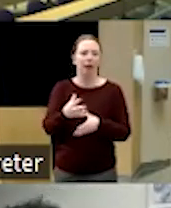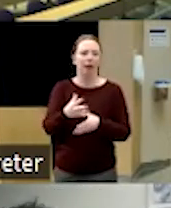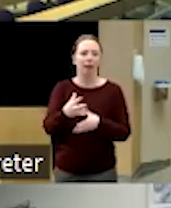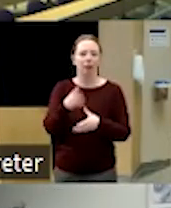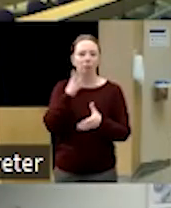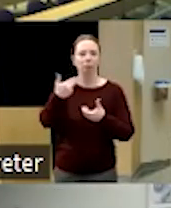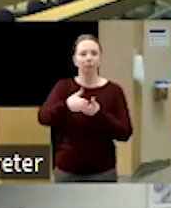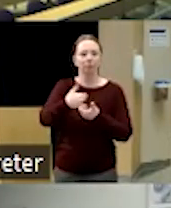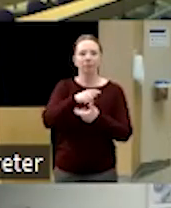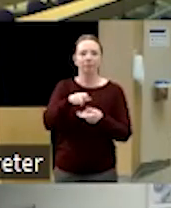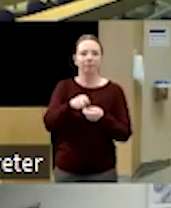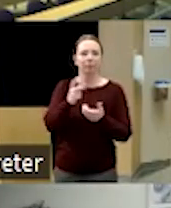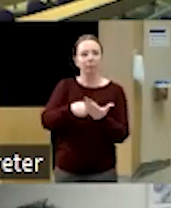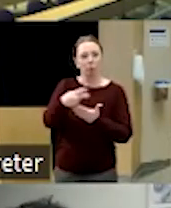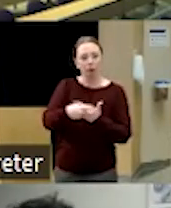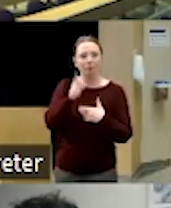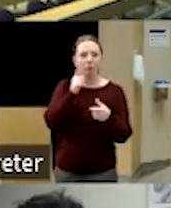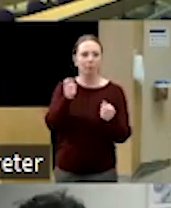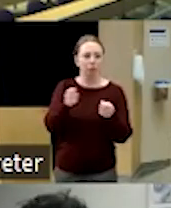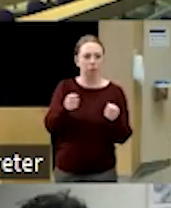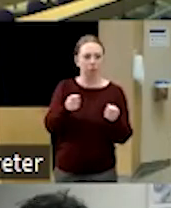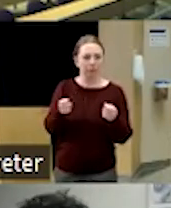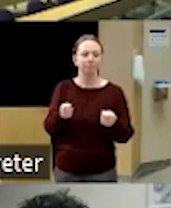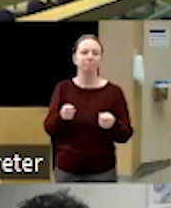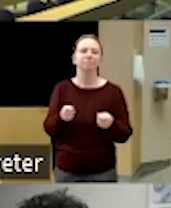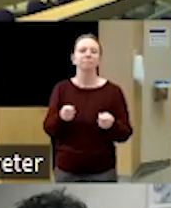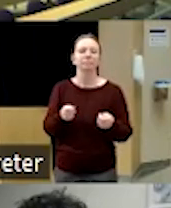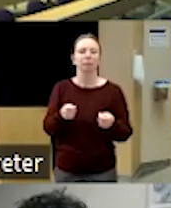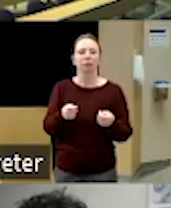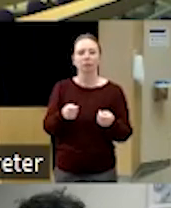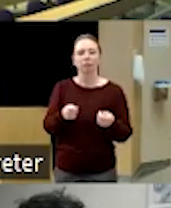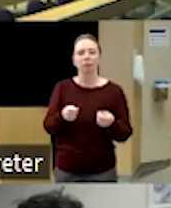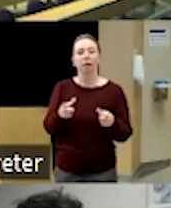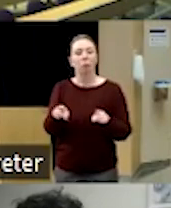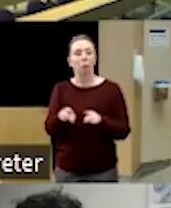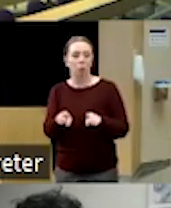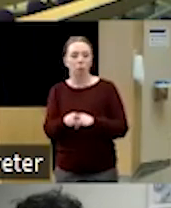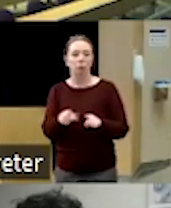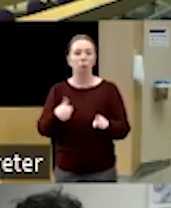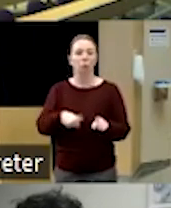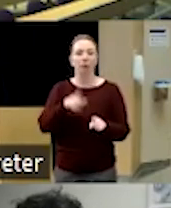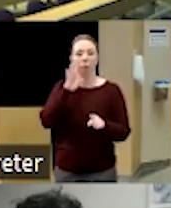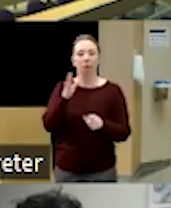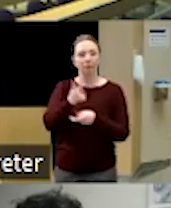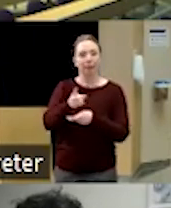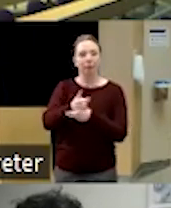is managed by all three disciplines and also we take care of patients after surgery and I'm trying